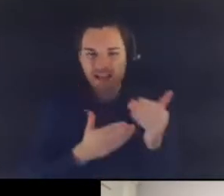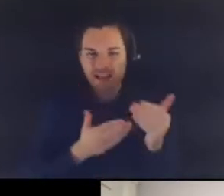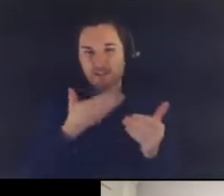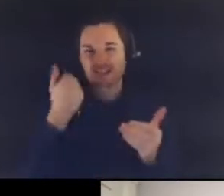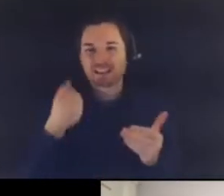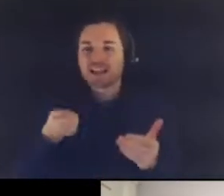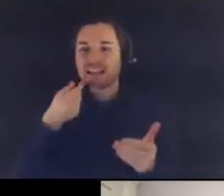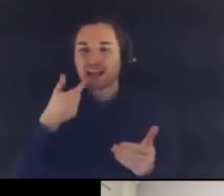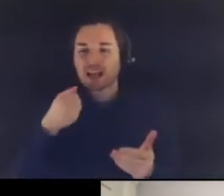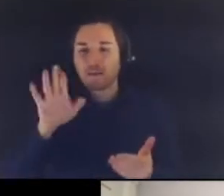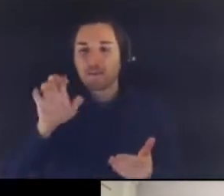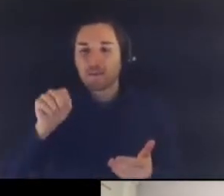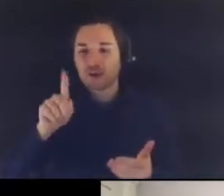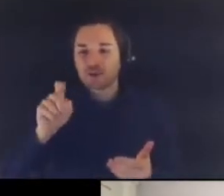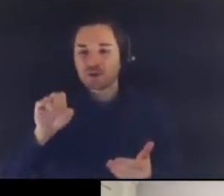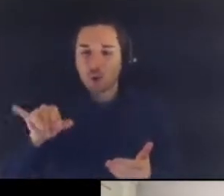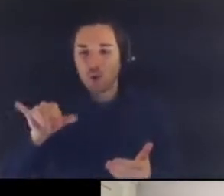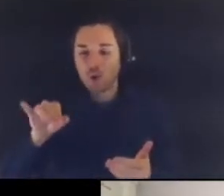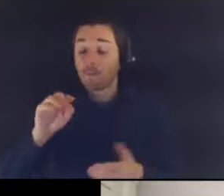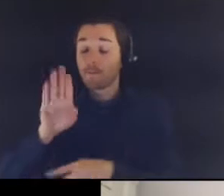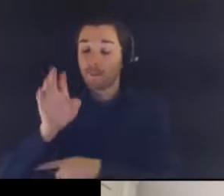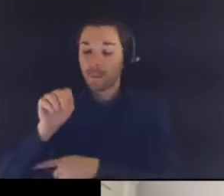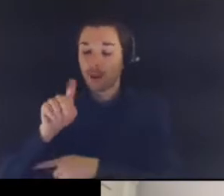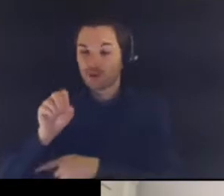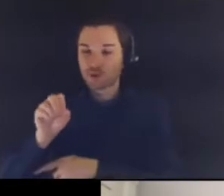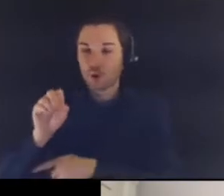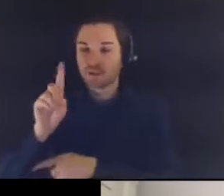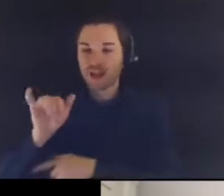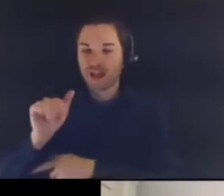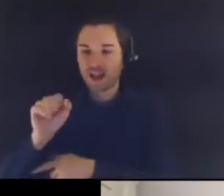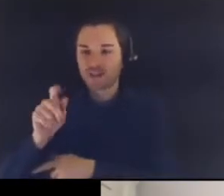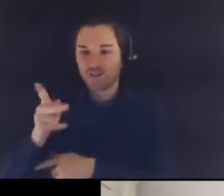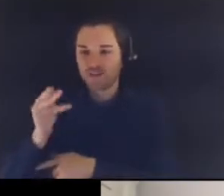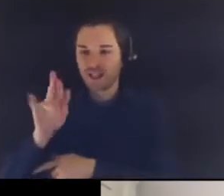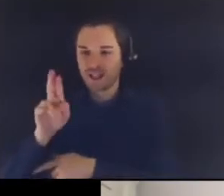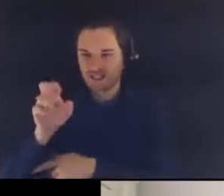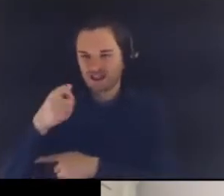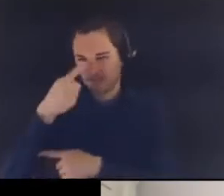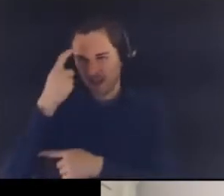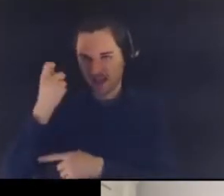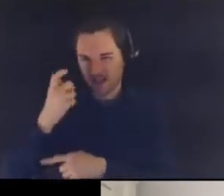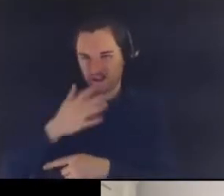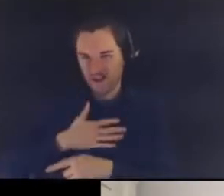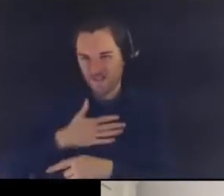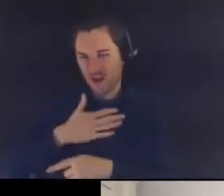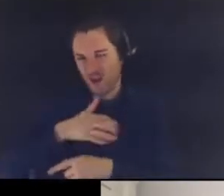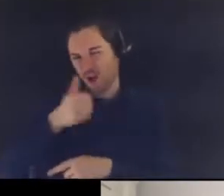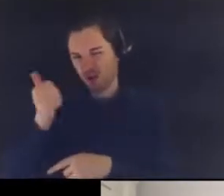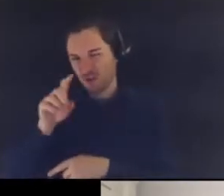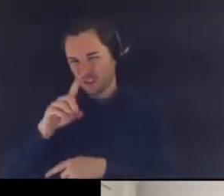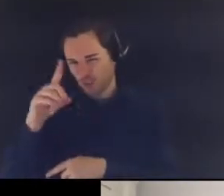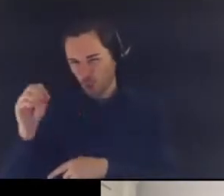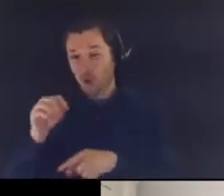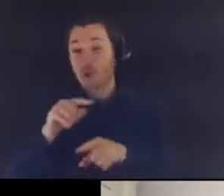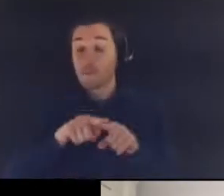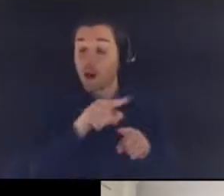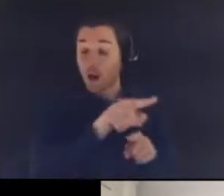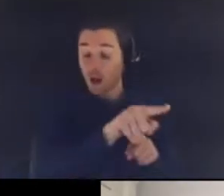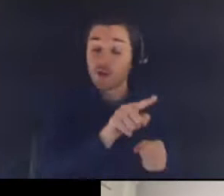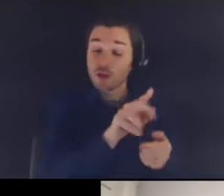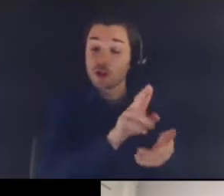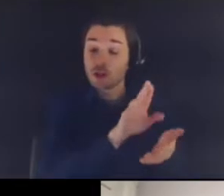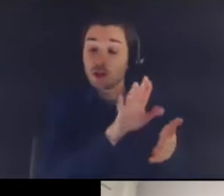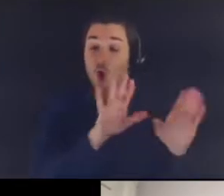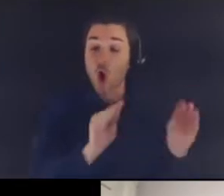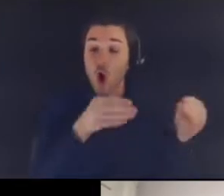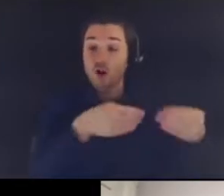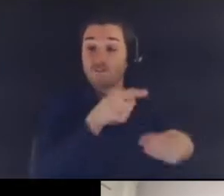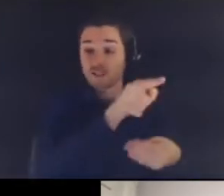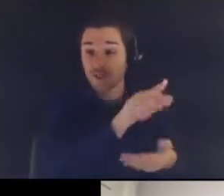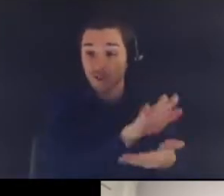and the disability office and my school is in the process of hiring someone to do tadpole